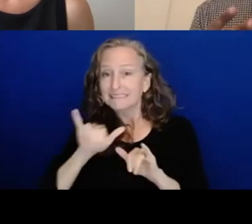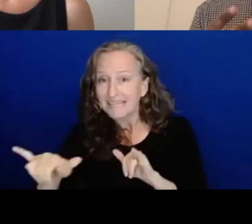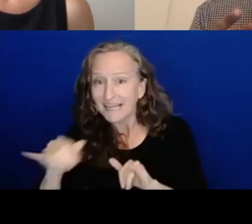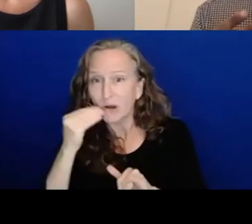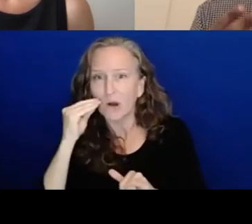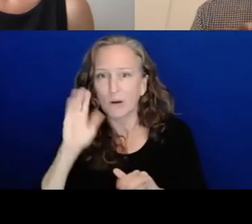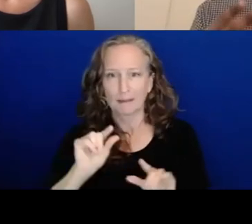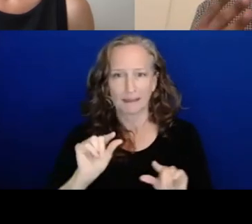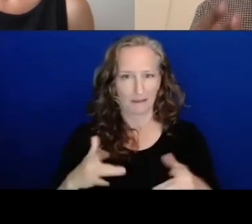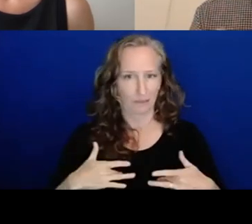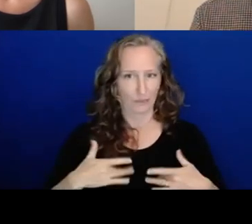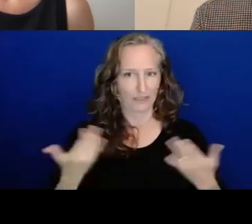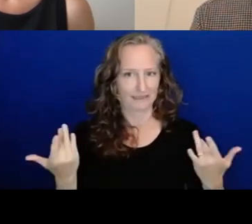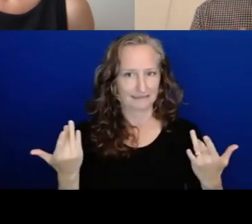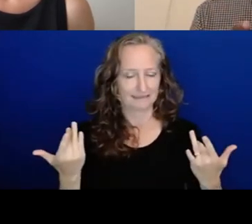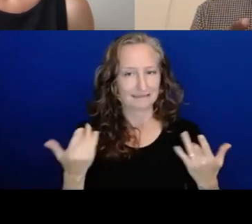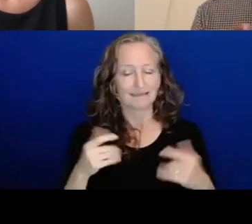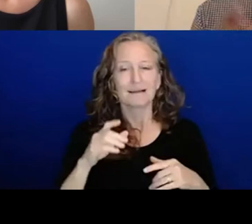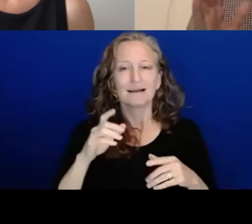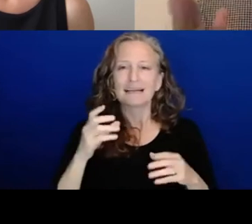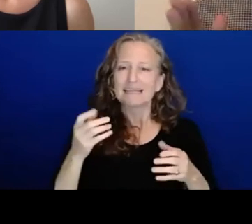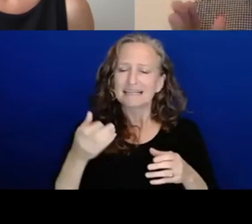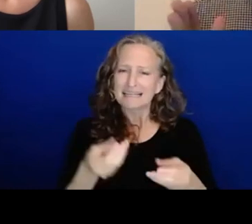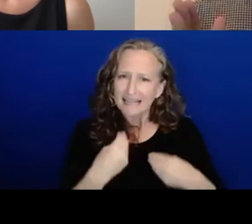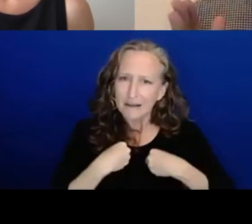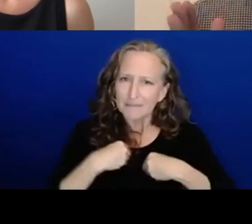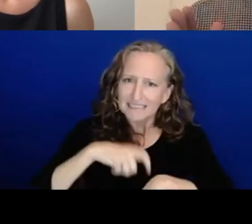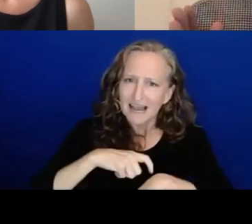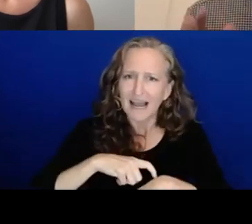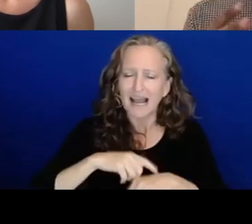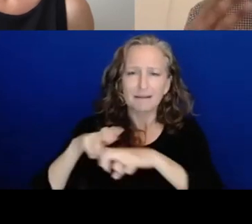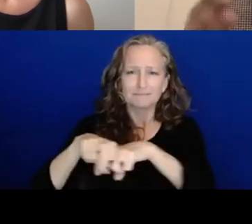to sit down and process. Some things I have not been thrilled to process. But just to